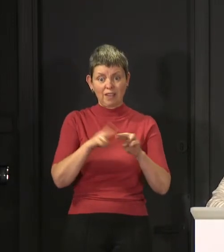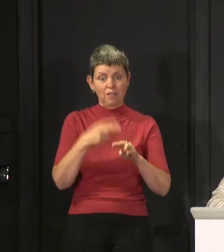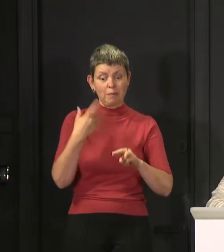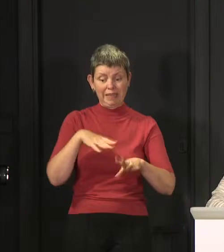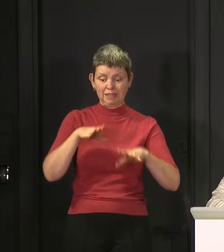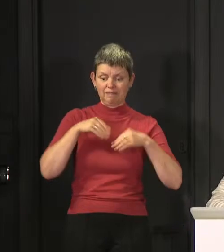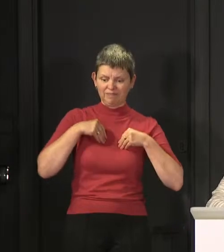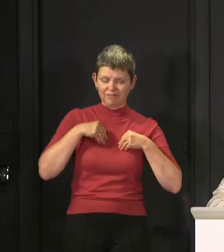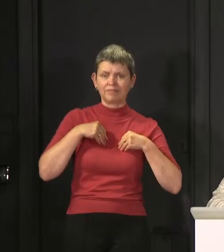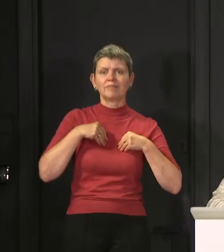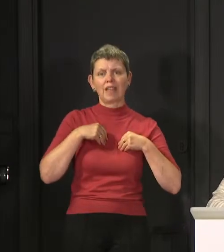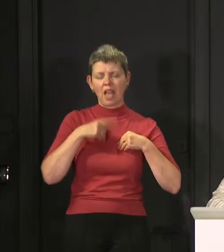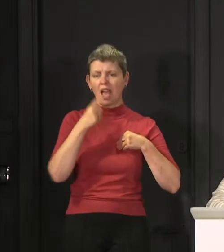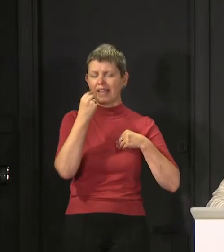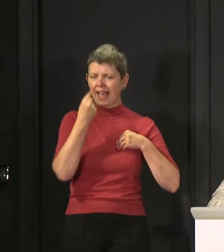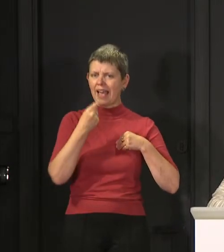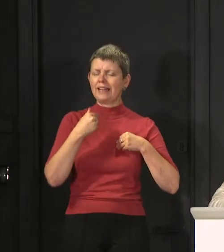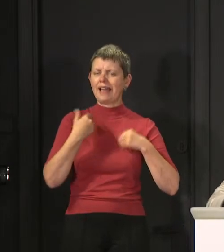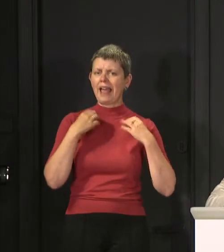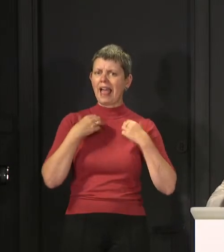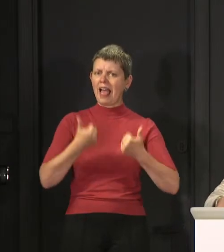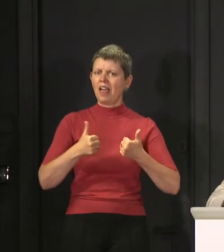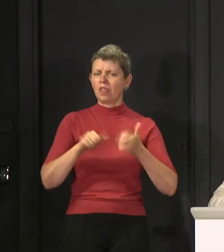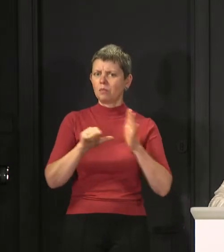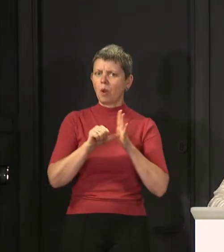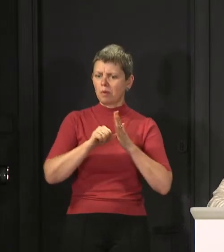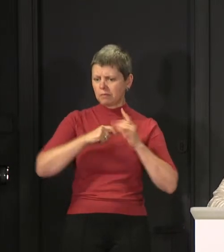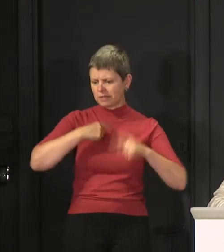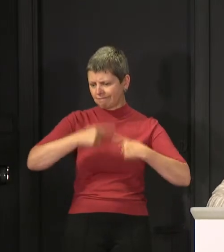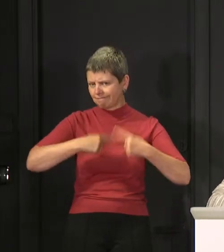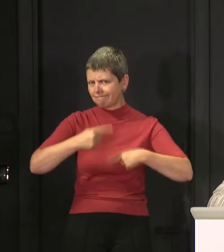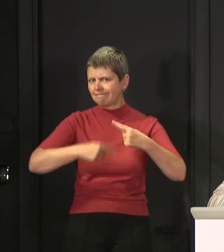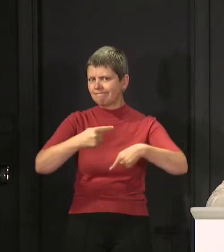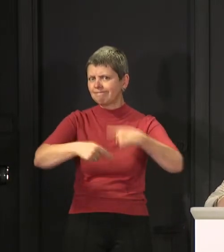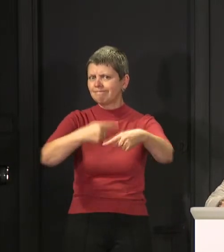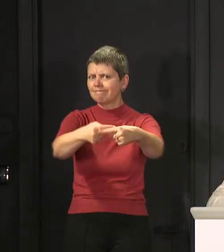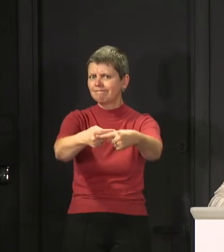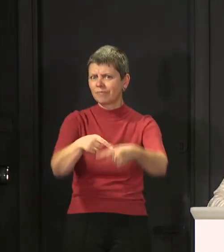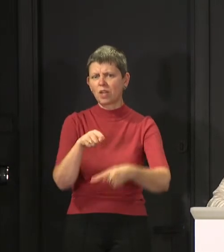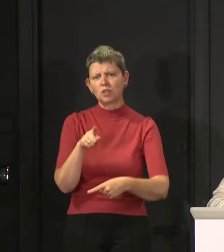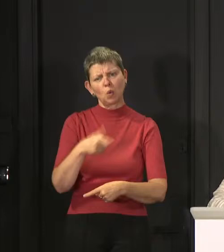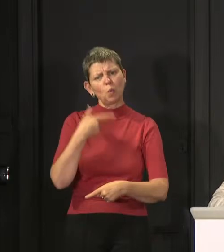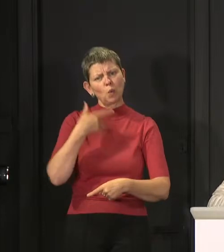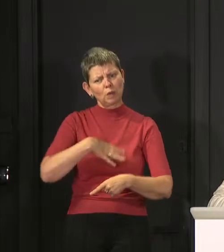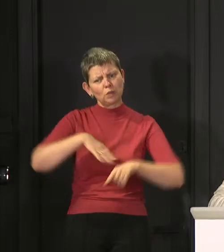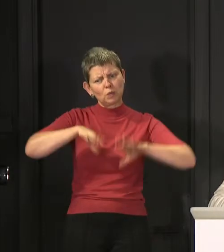complications. So let's break those chains and deny it those bridges and that is what